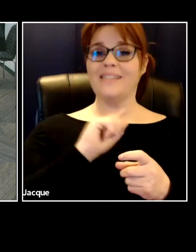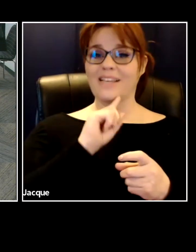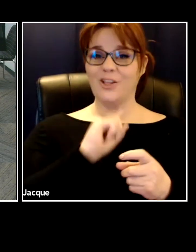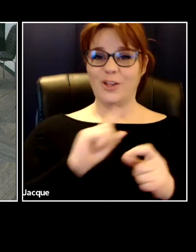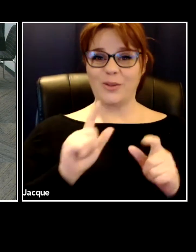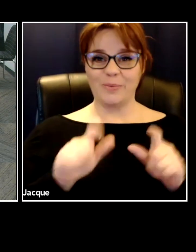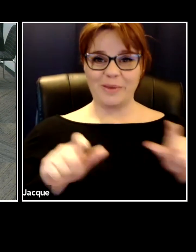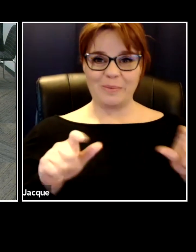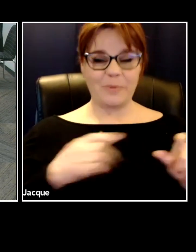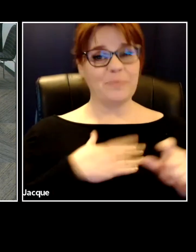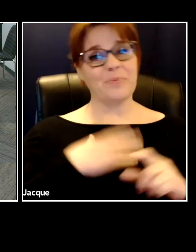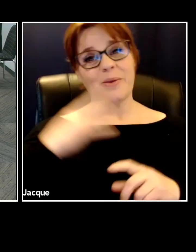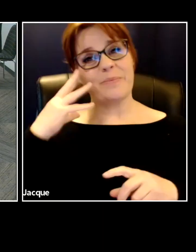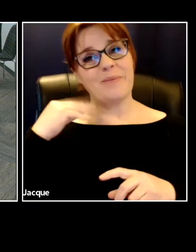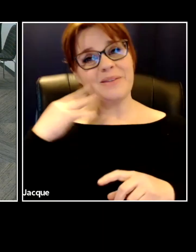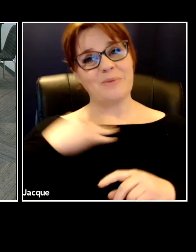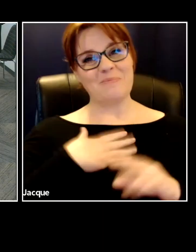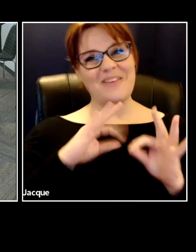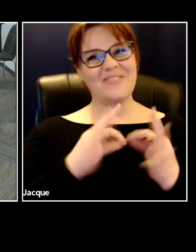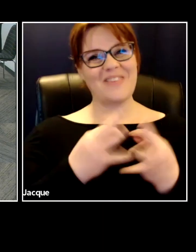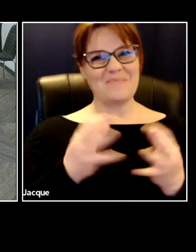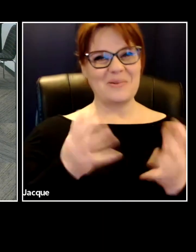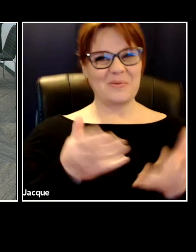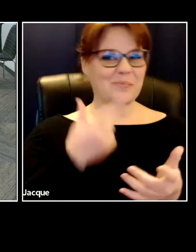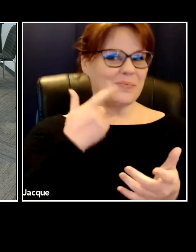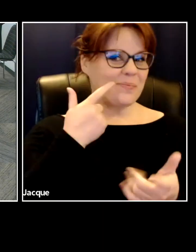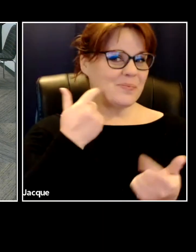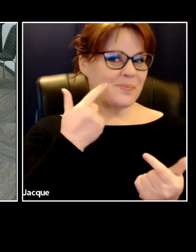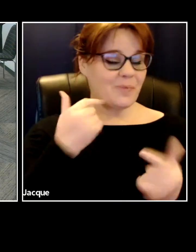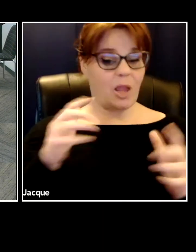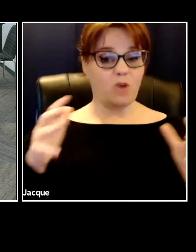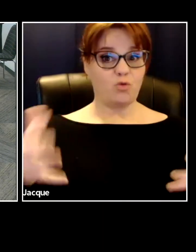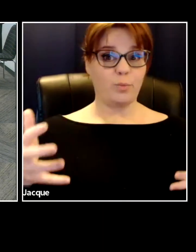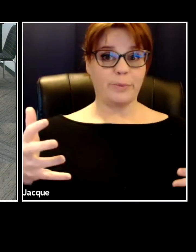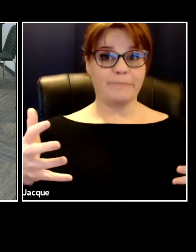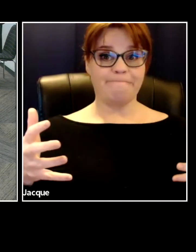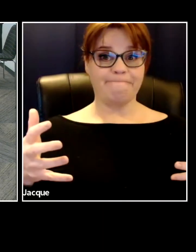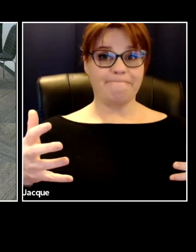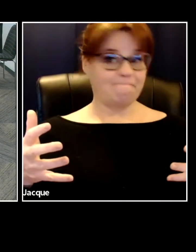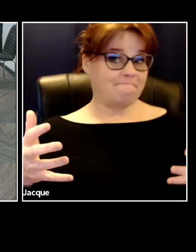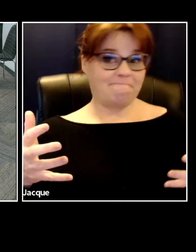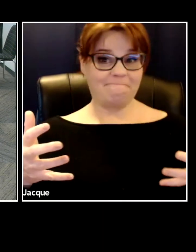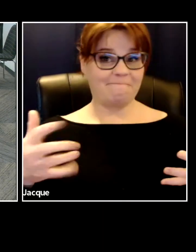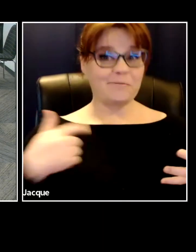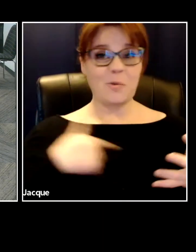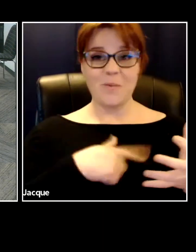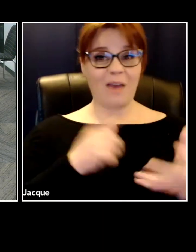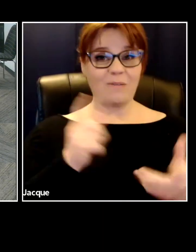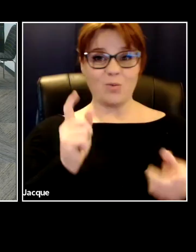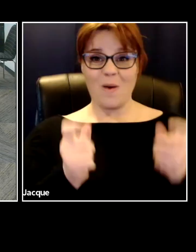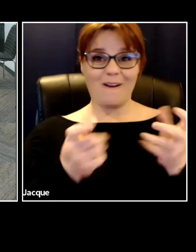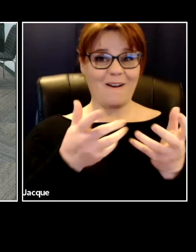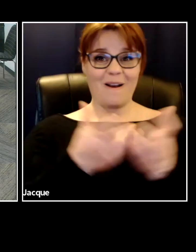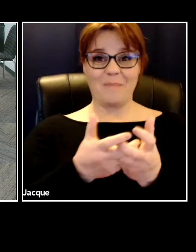you know in my family group it's a group and we have to accommodate all the needs. There is a